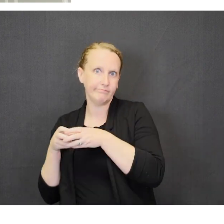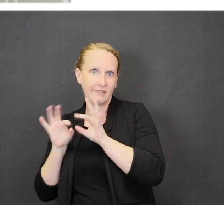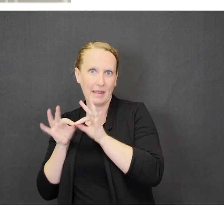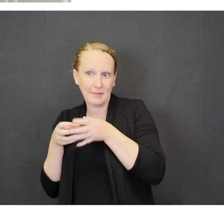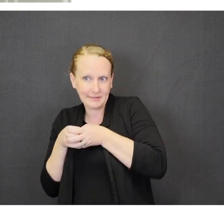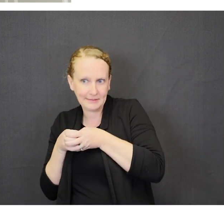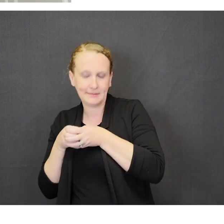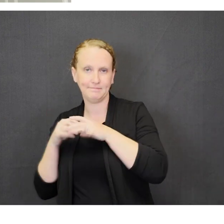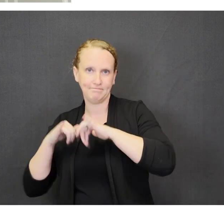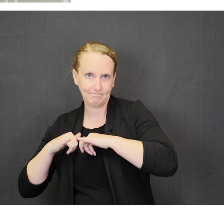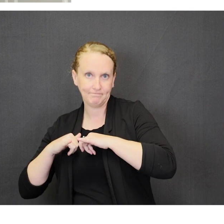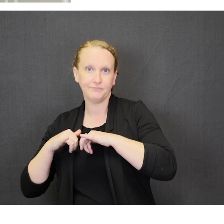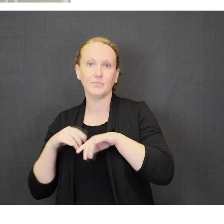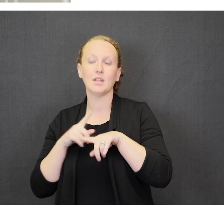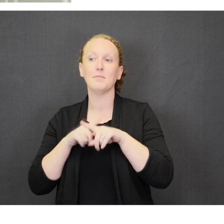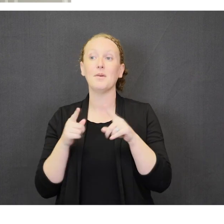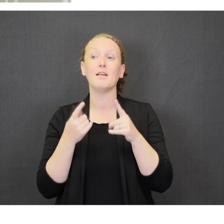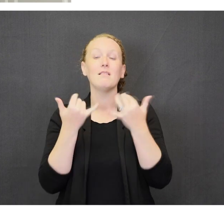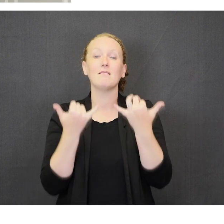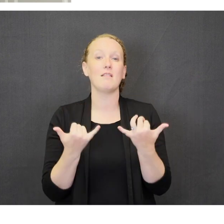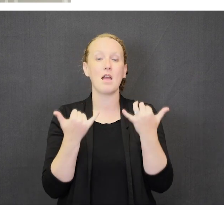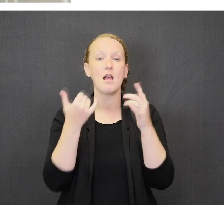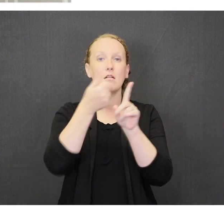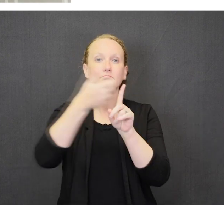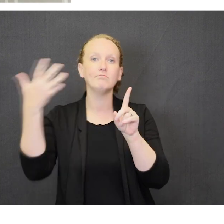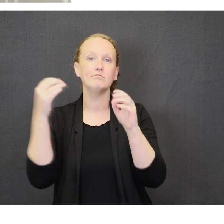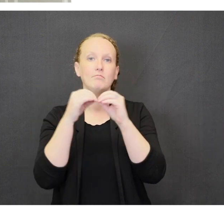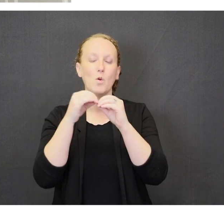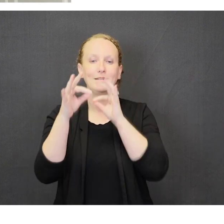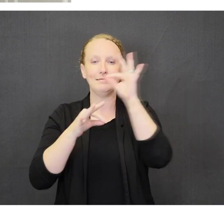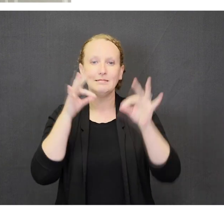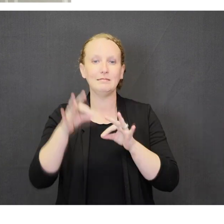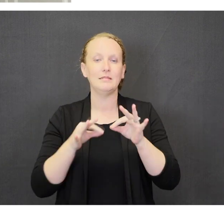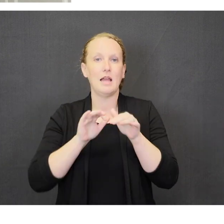wanted to talk a little bit more about what do we do in terms of helping them